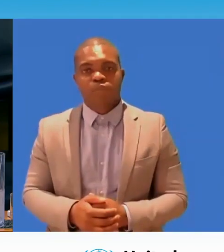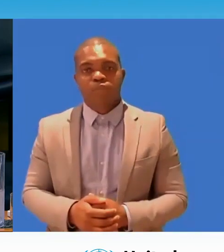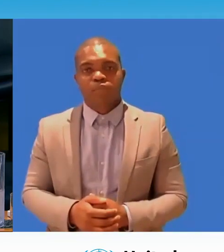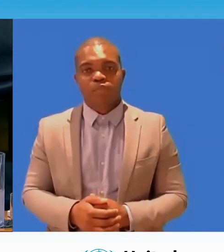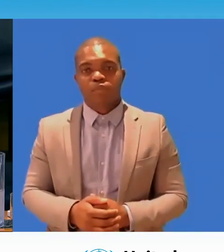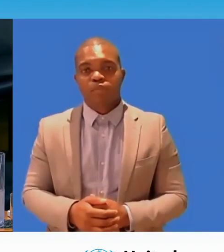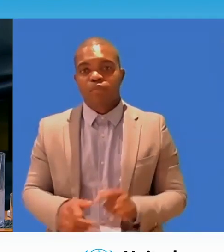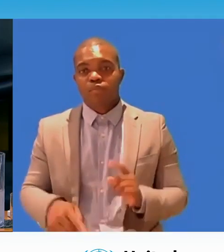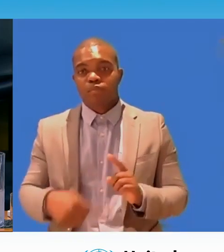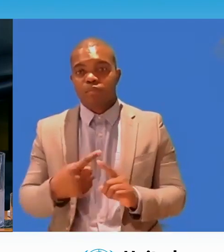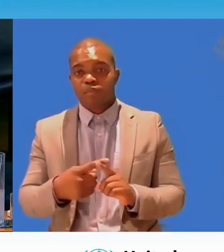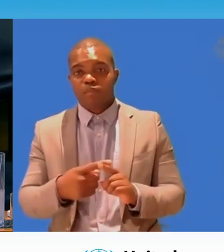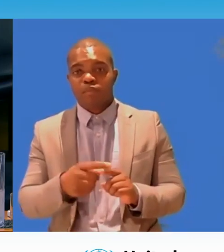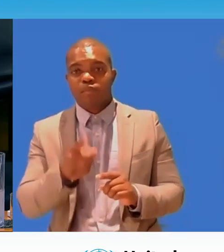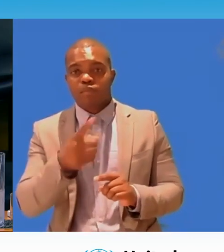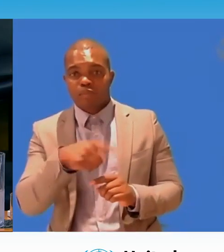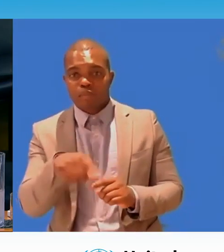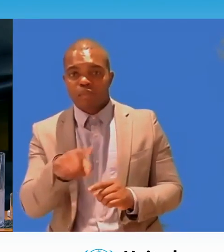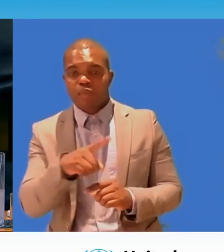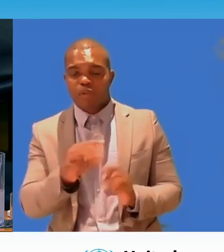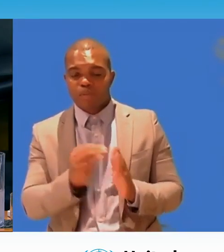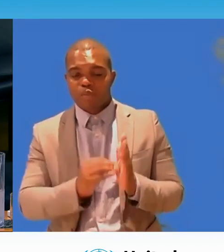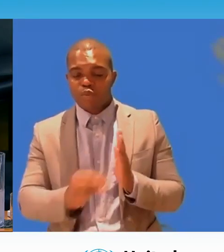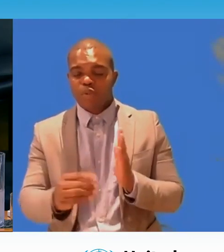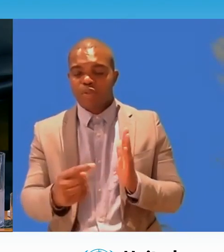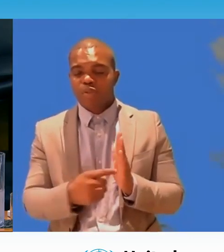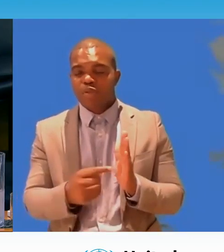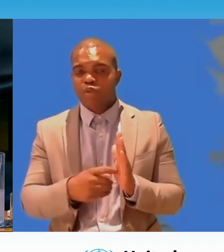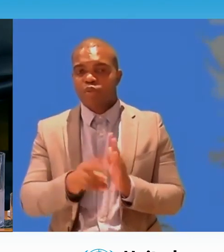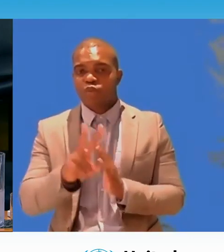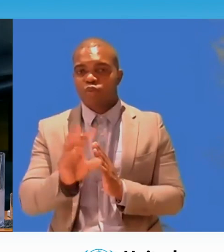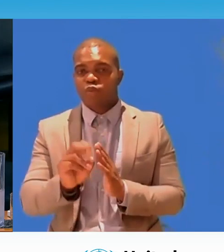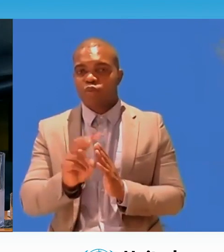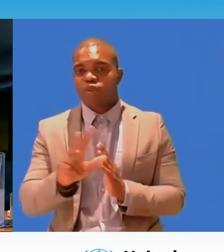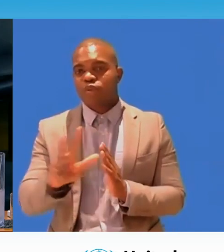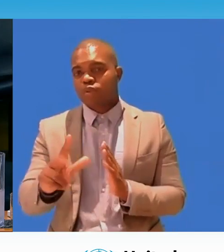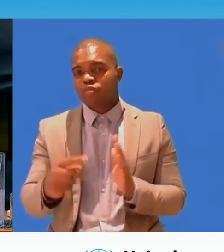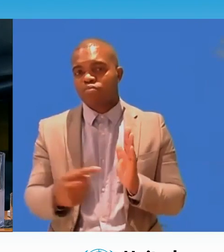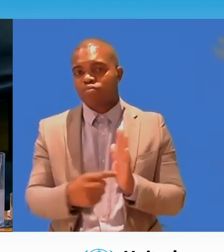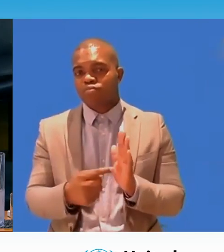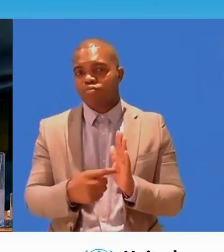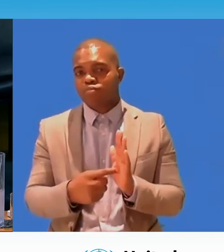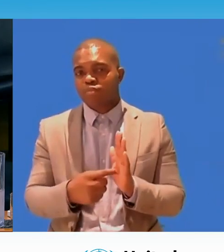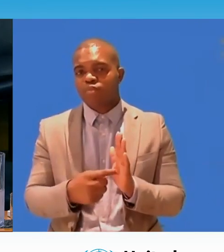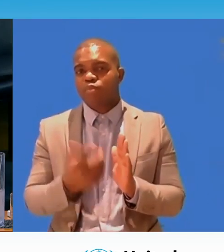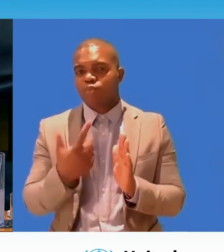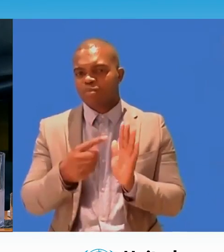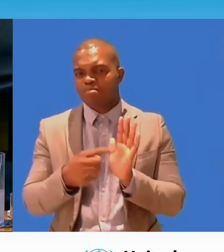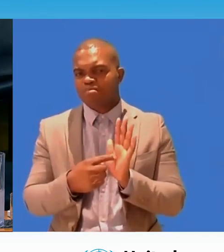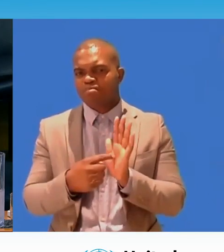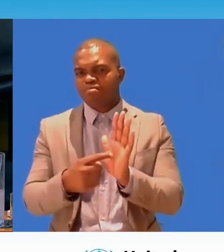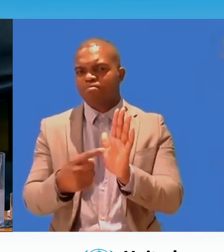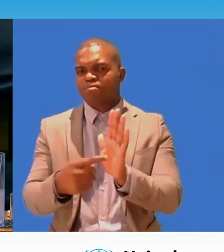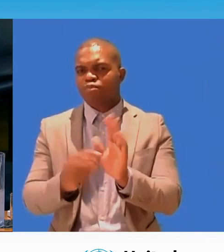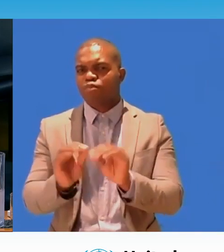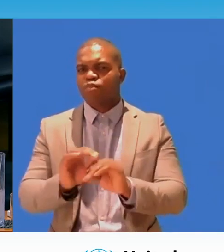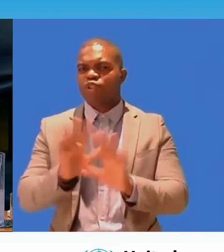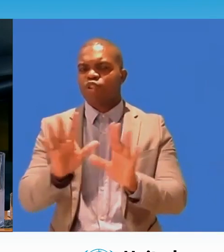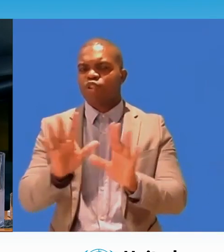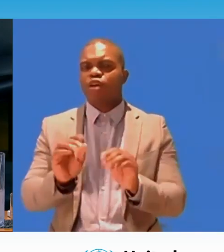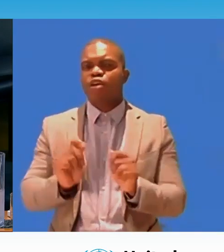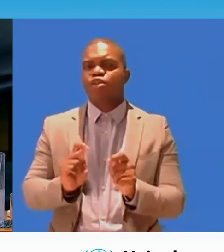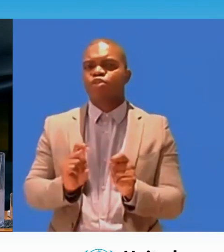National level in relation to National policies laws and systems are happening as we speak but